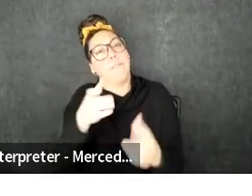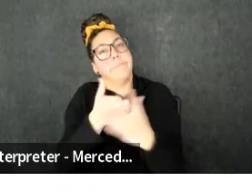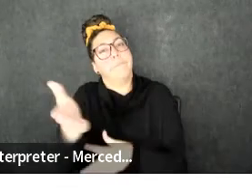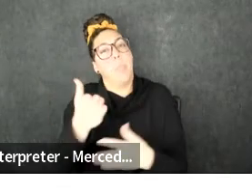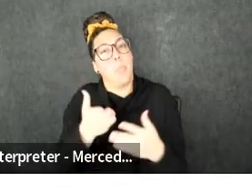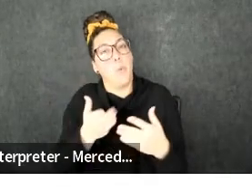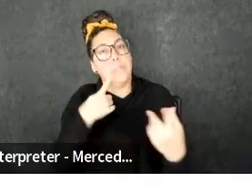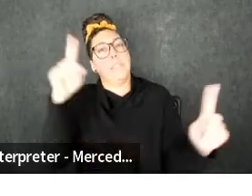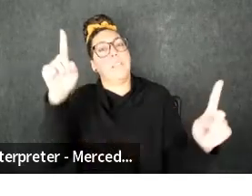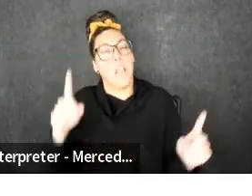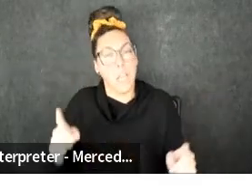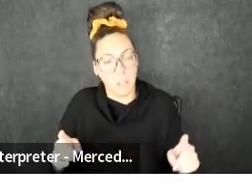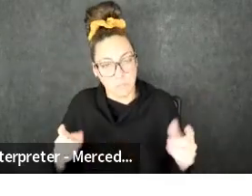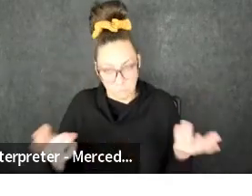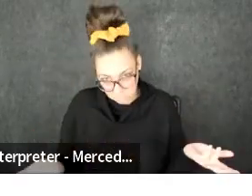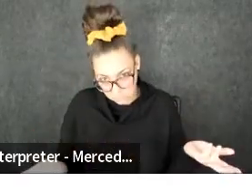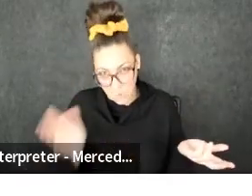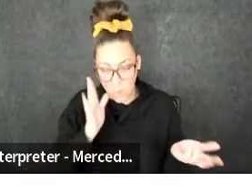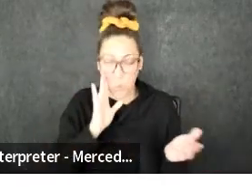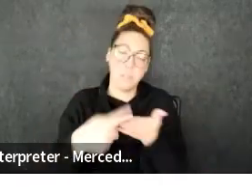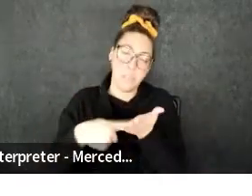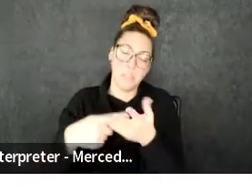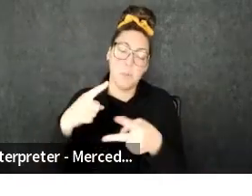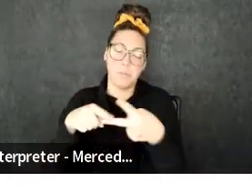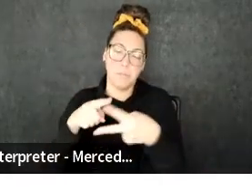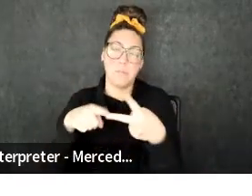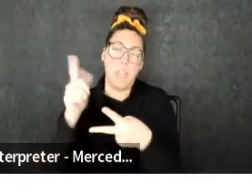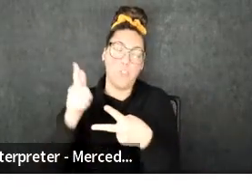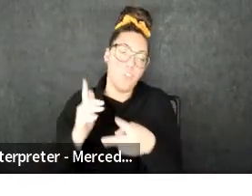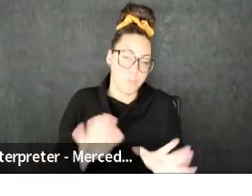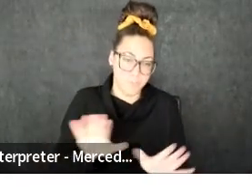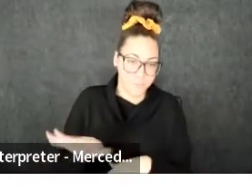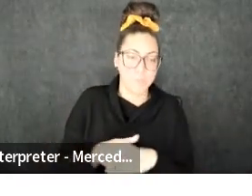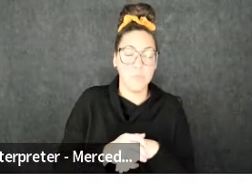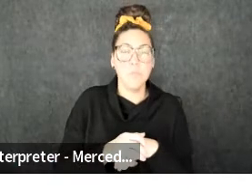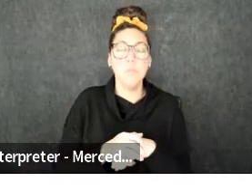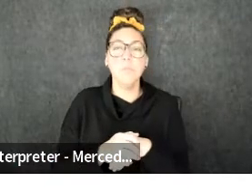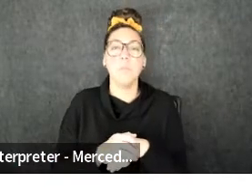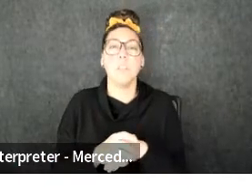So we'll talk about again, way power pathways to get you through, but focusing again on goals.